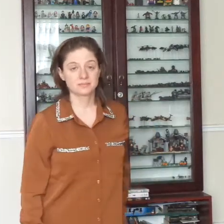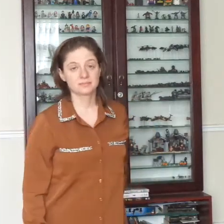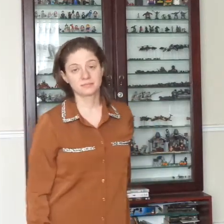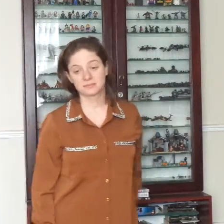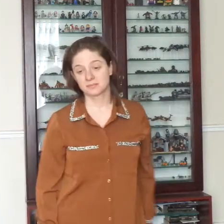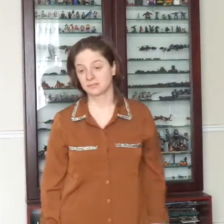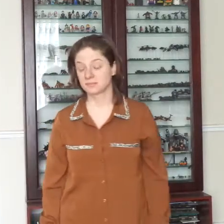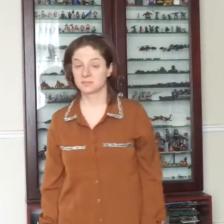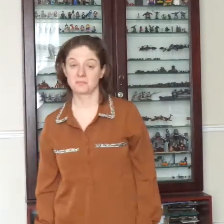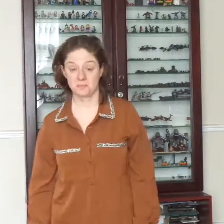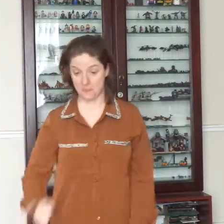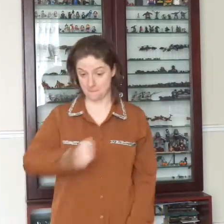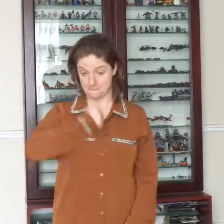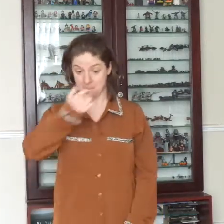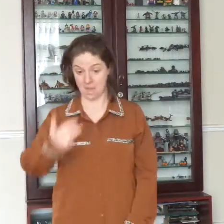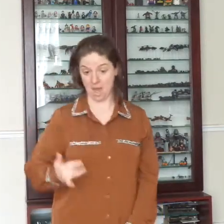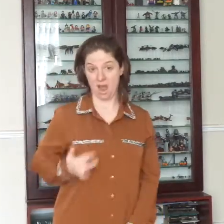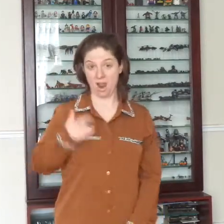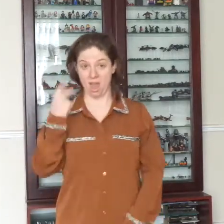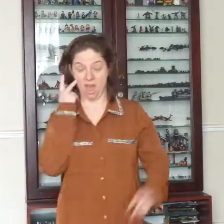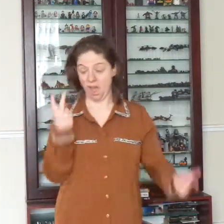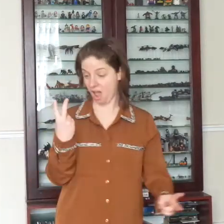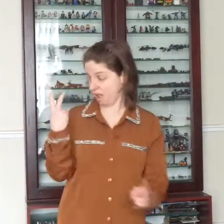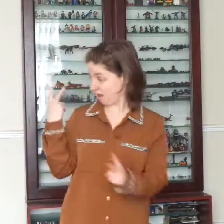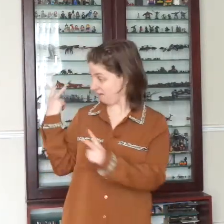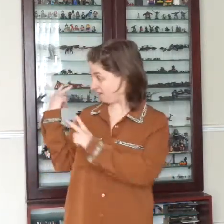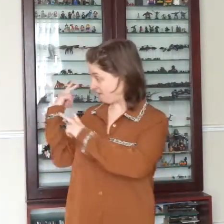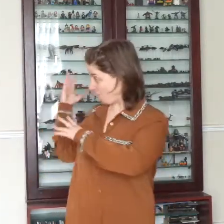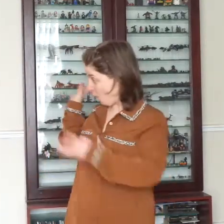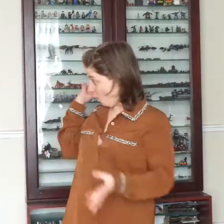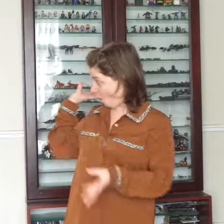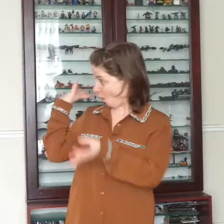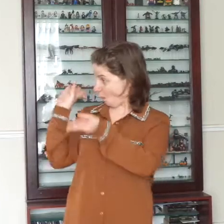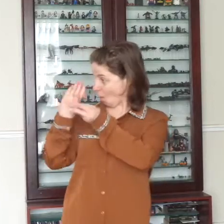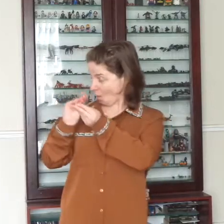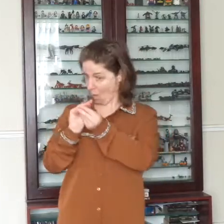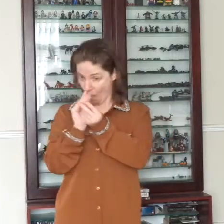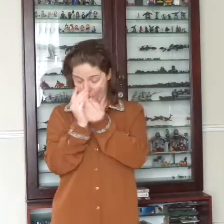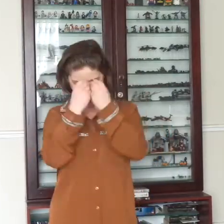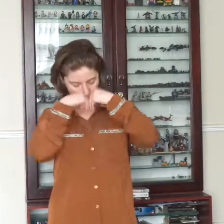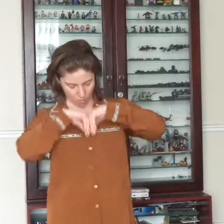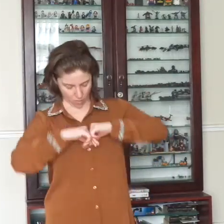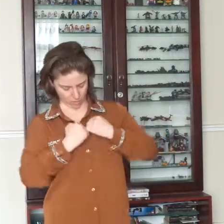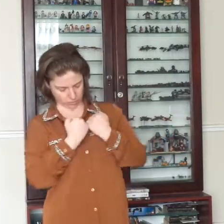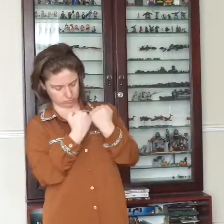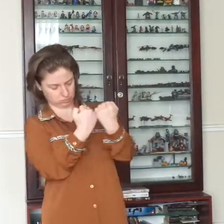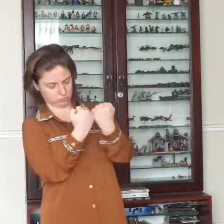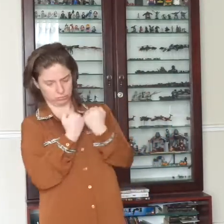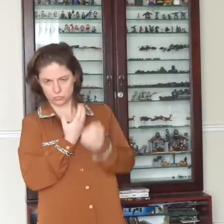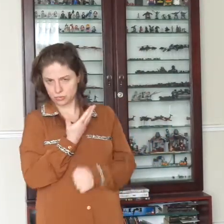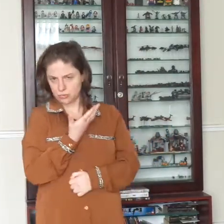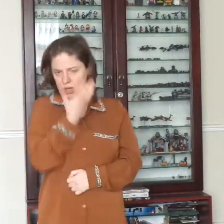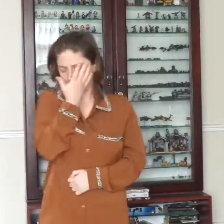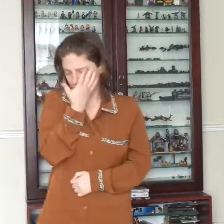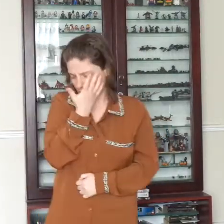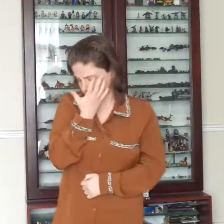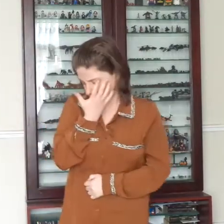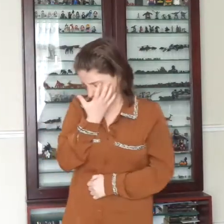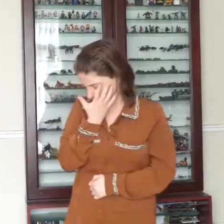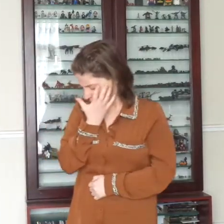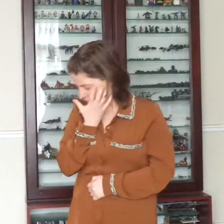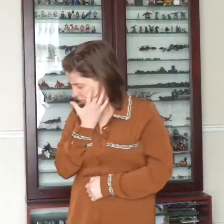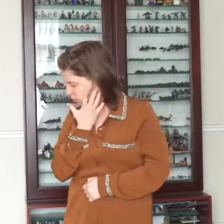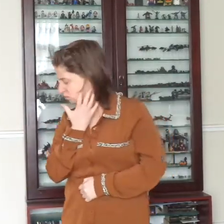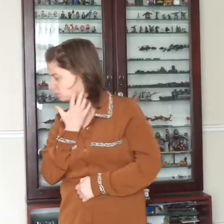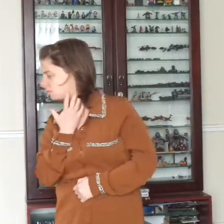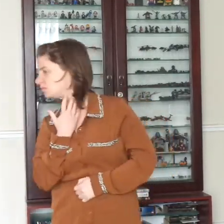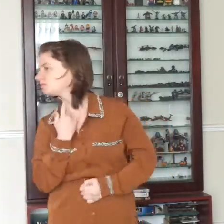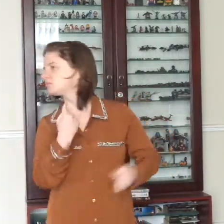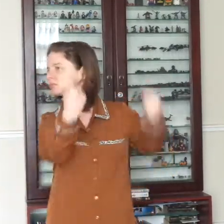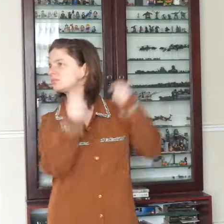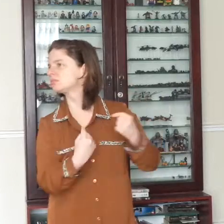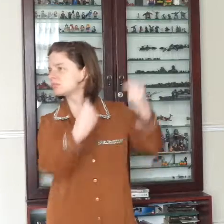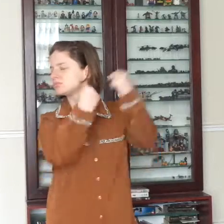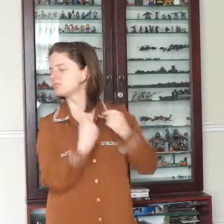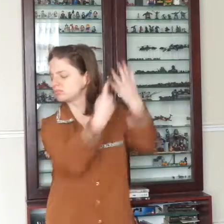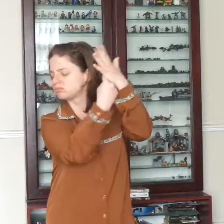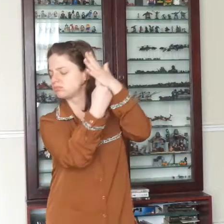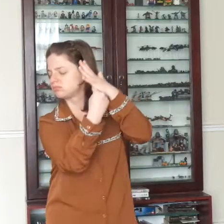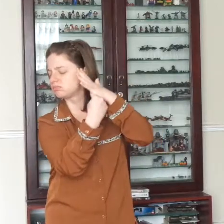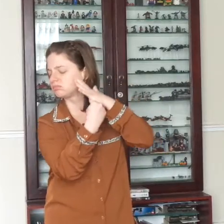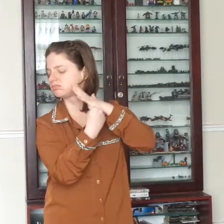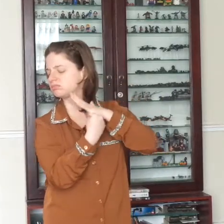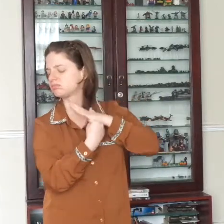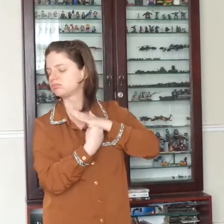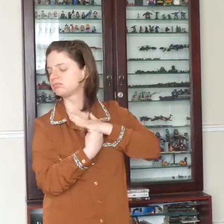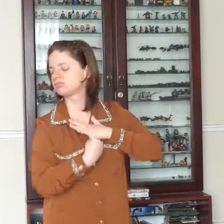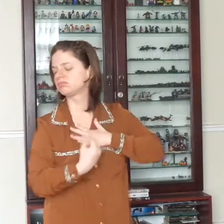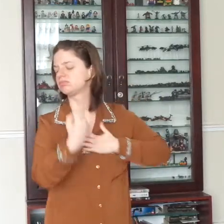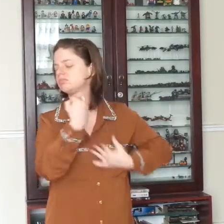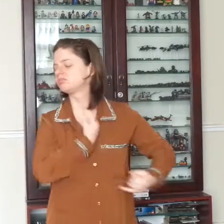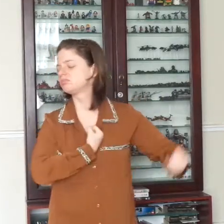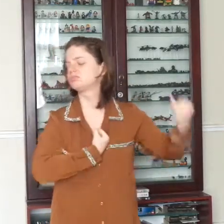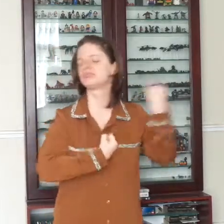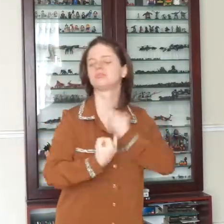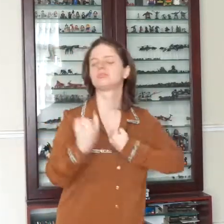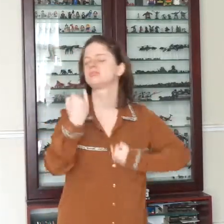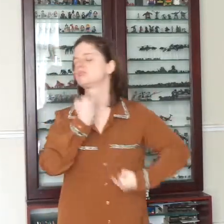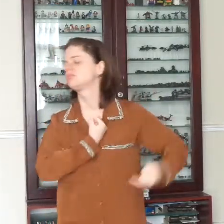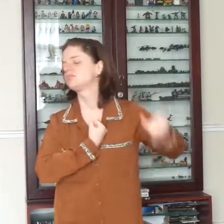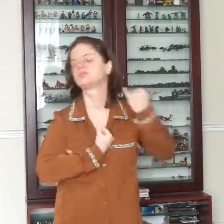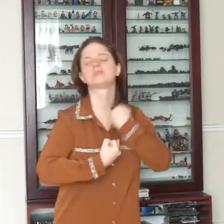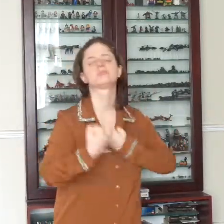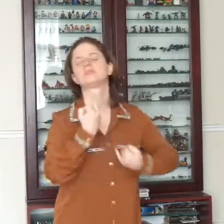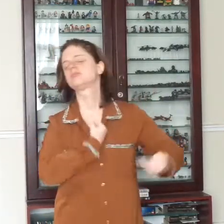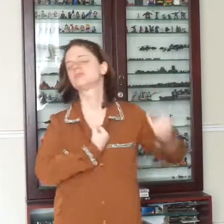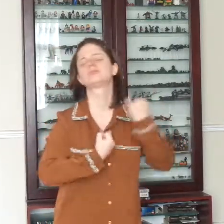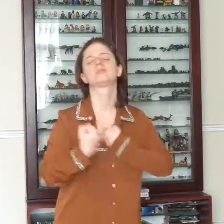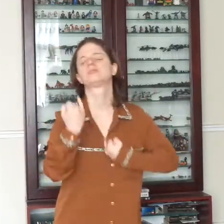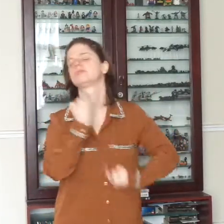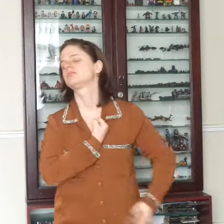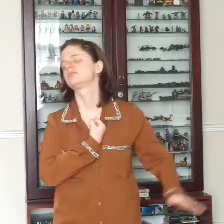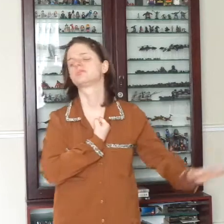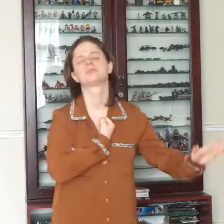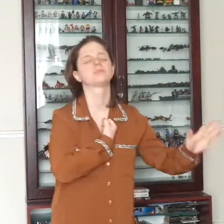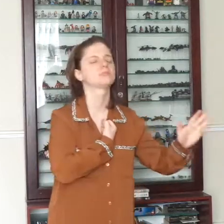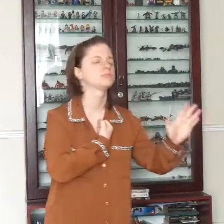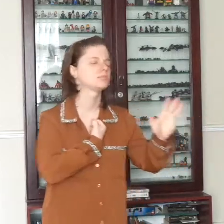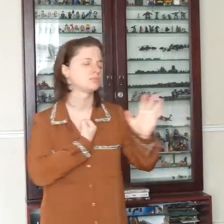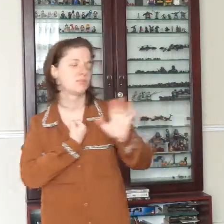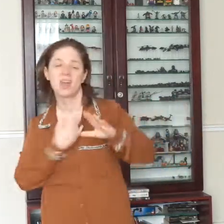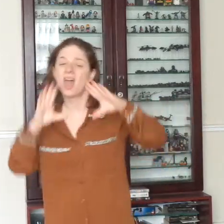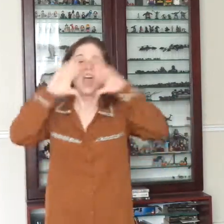So I look back upon my life, Forever with a sense of shame. I've always been the one to blame